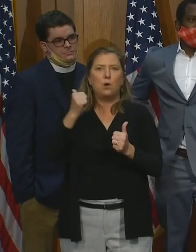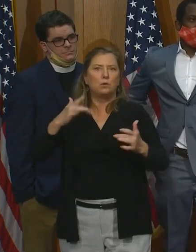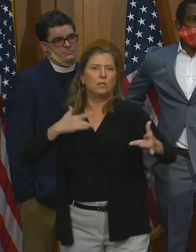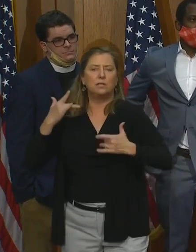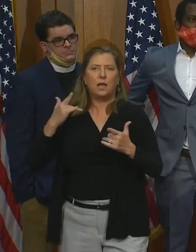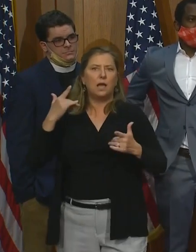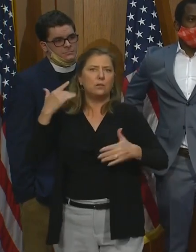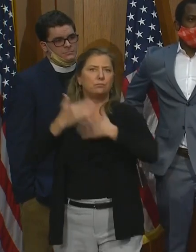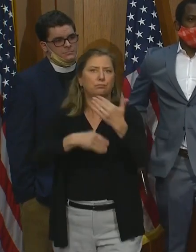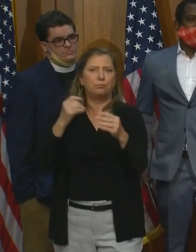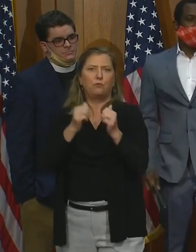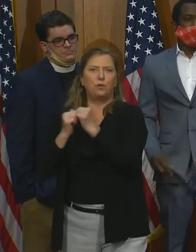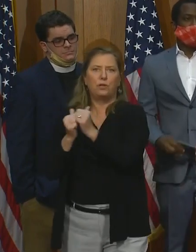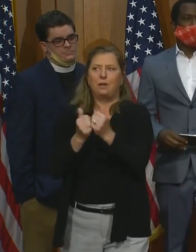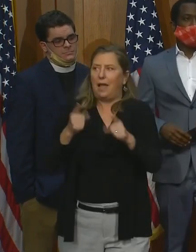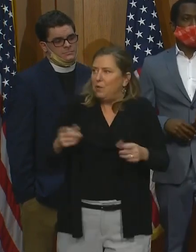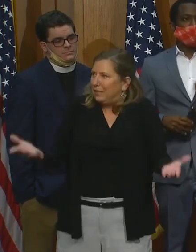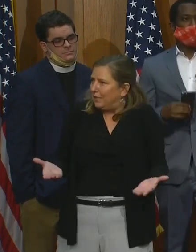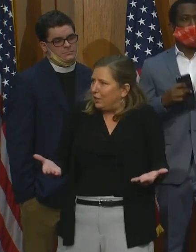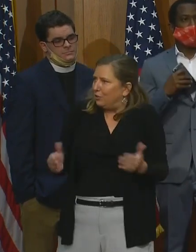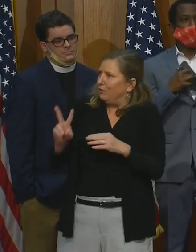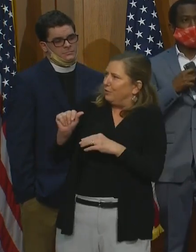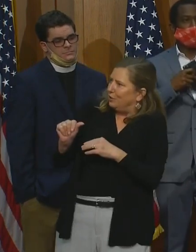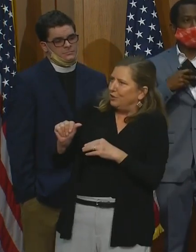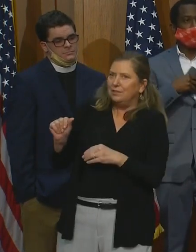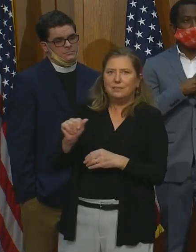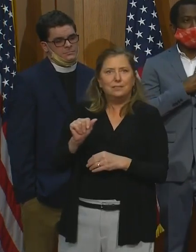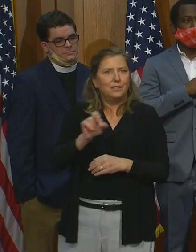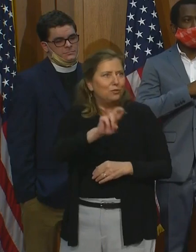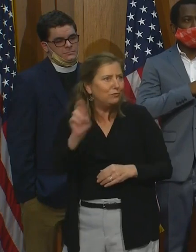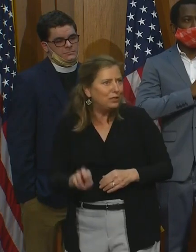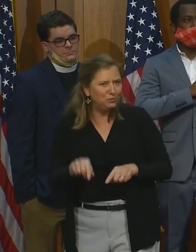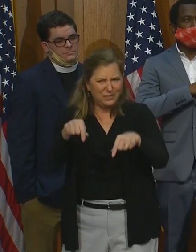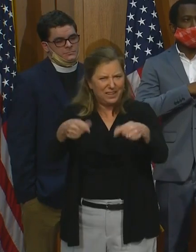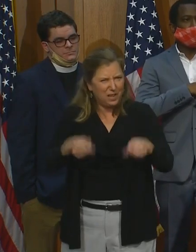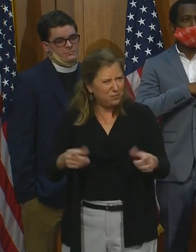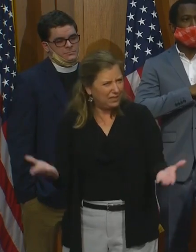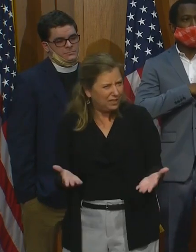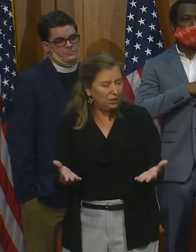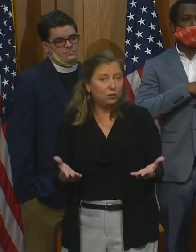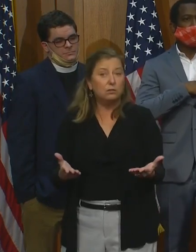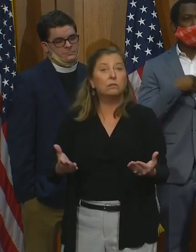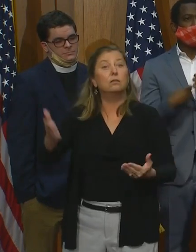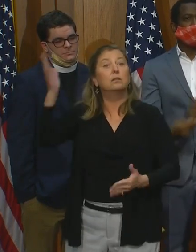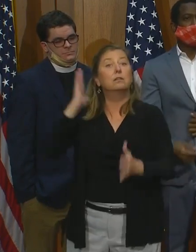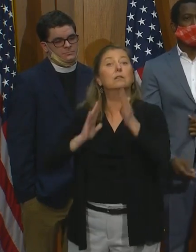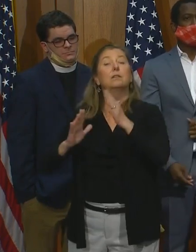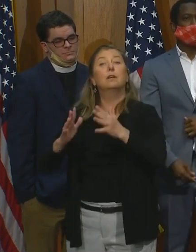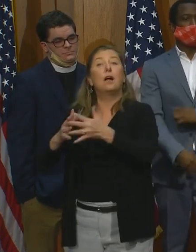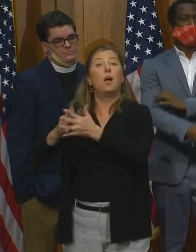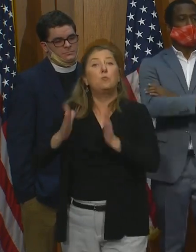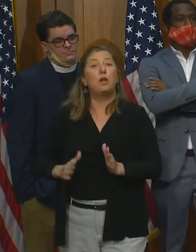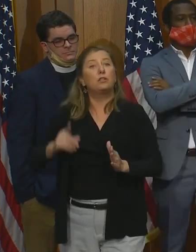HAPPENED RIGHT HERE IN THIS COMMONWEALTH AND IN THIS